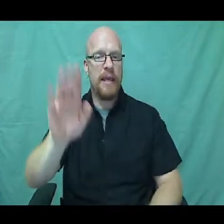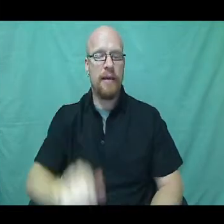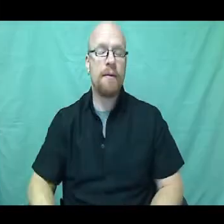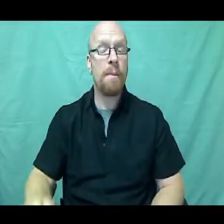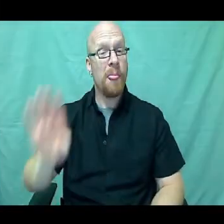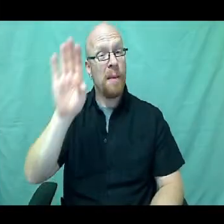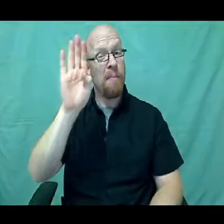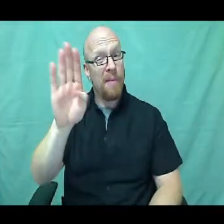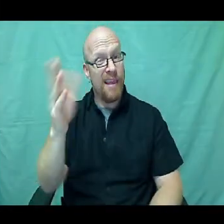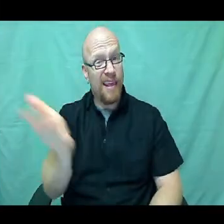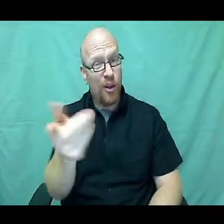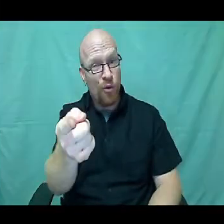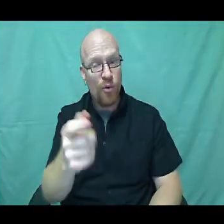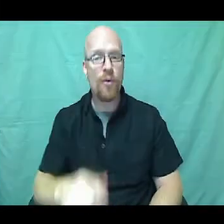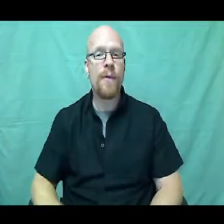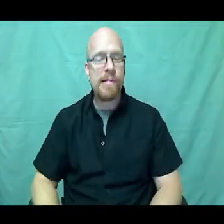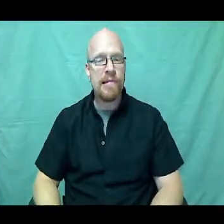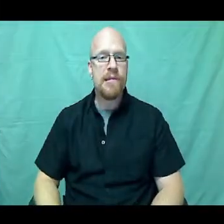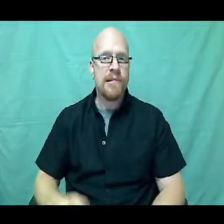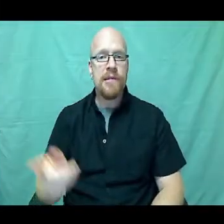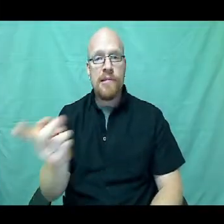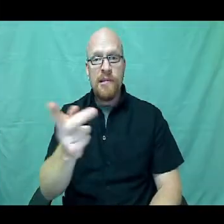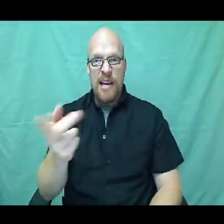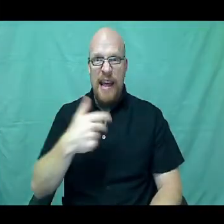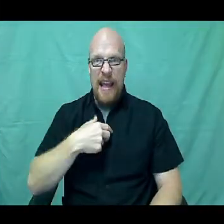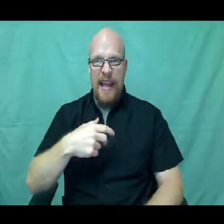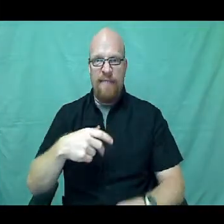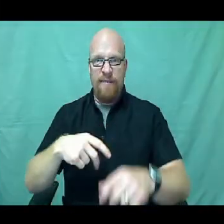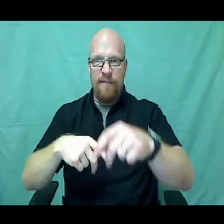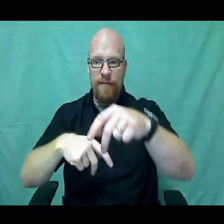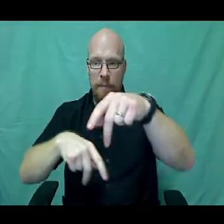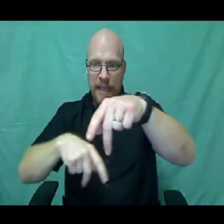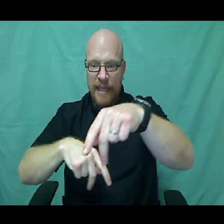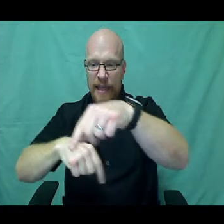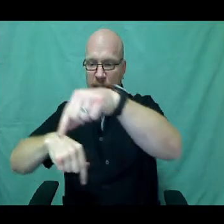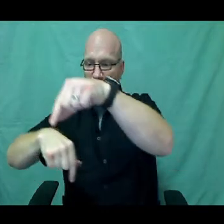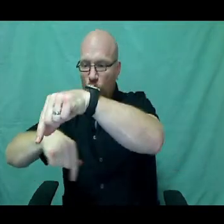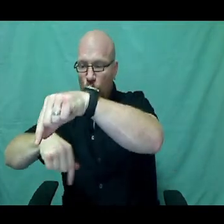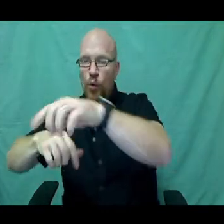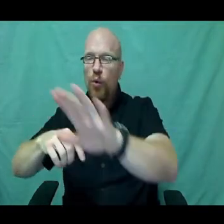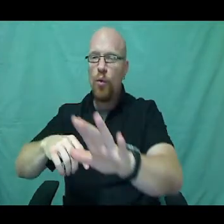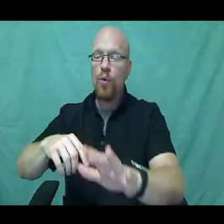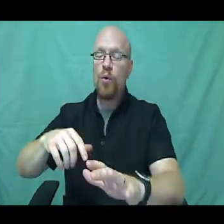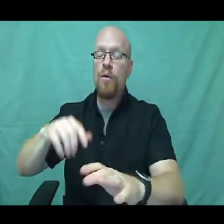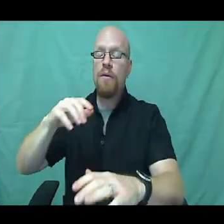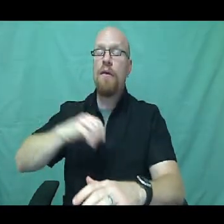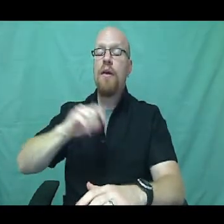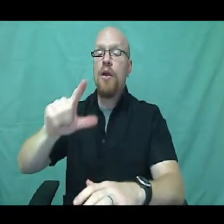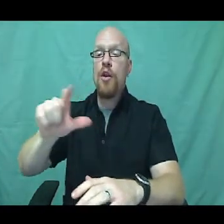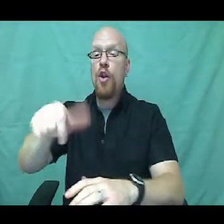Let's look at the example b, we have p's and q's,